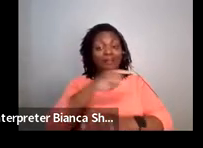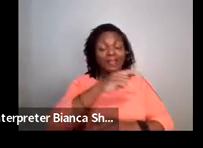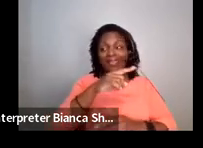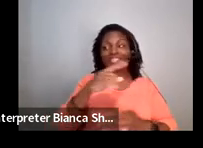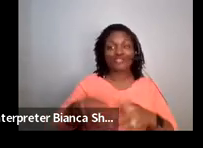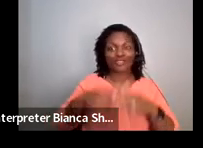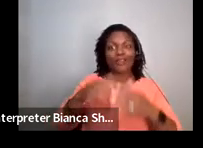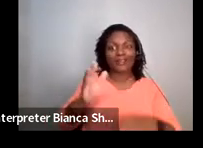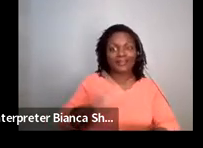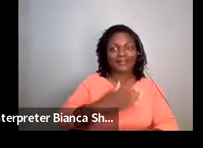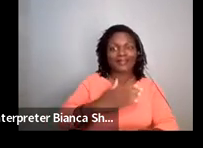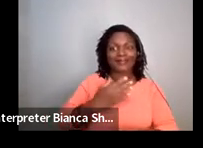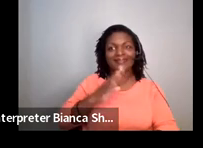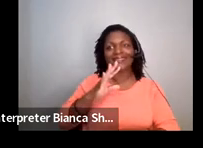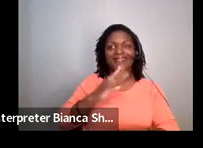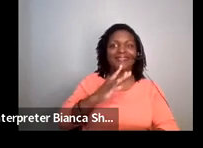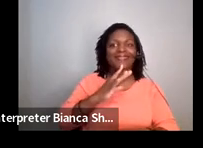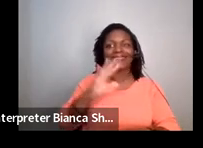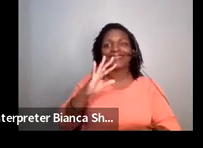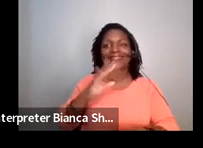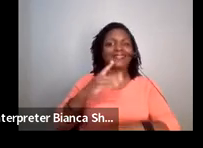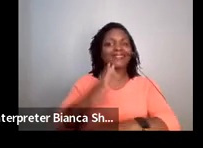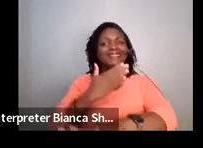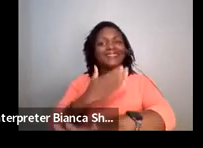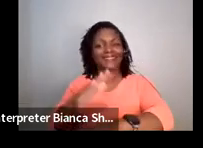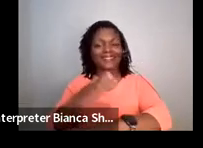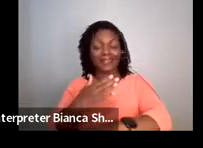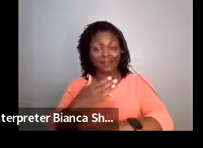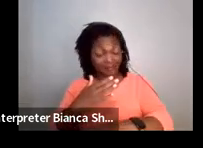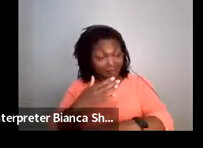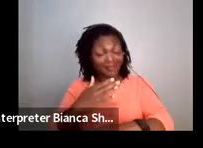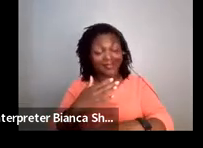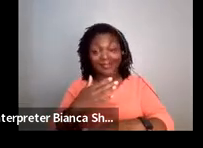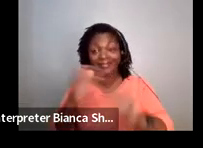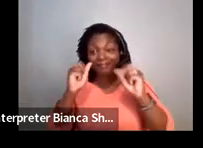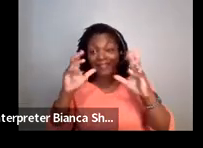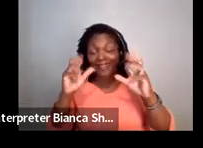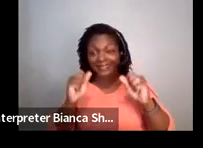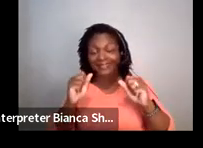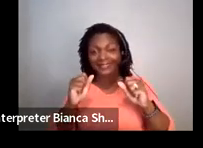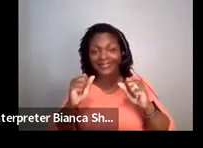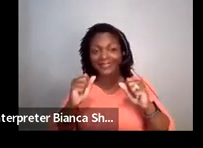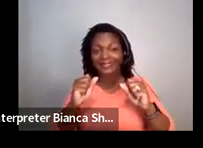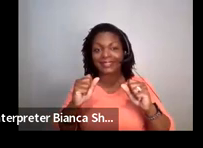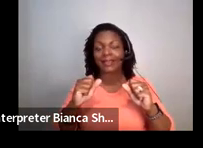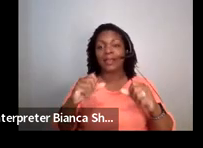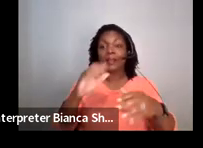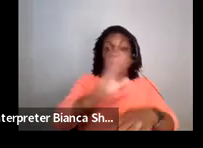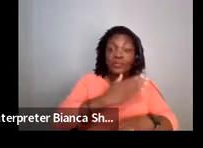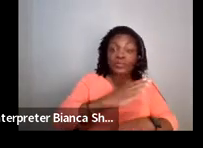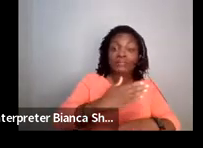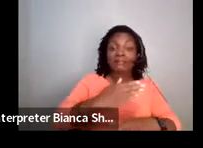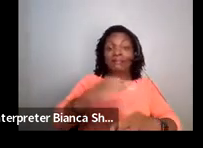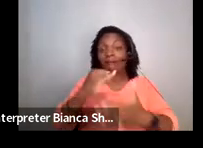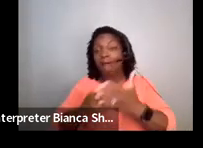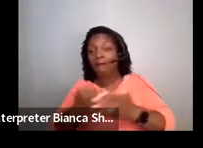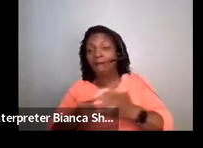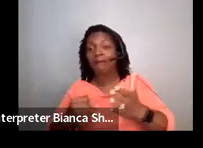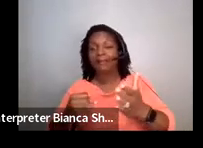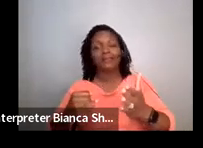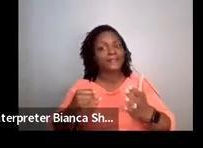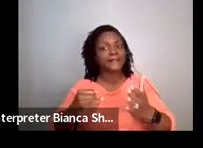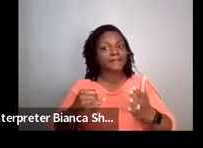Music and arts really are important. It keeps that brain clicking keeps the brain moving.